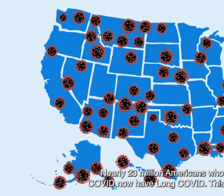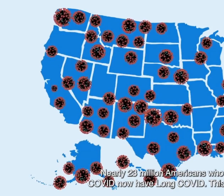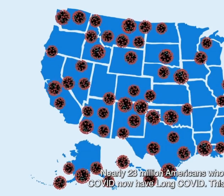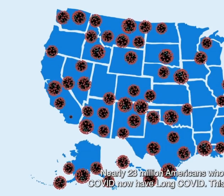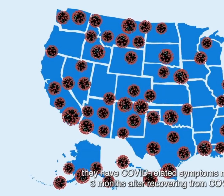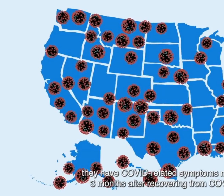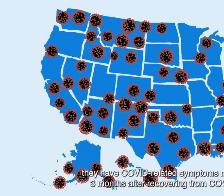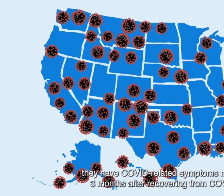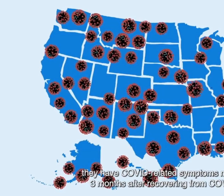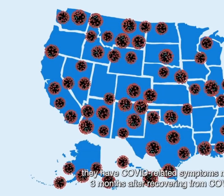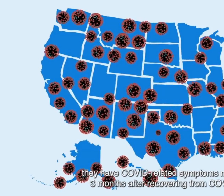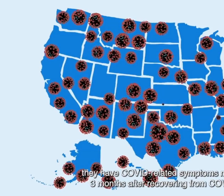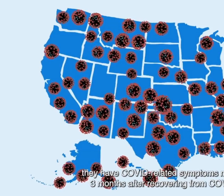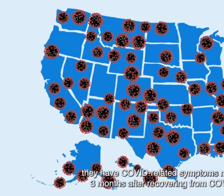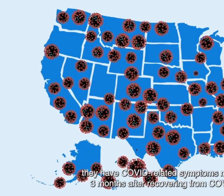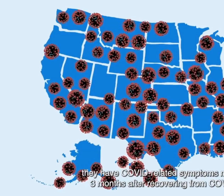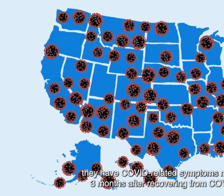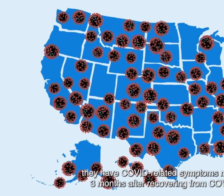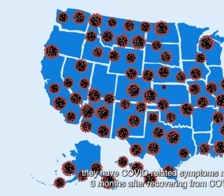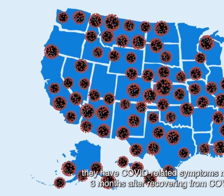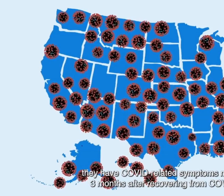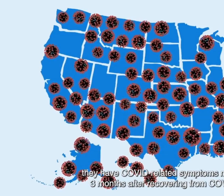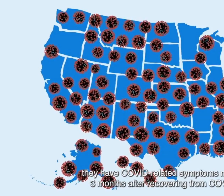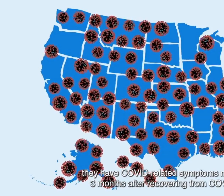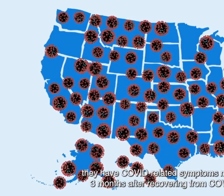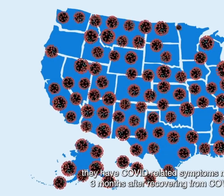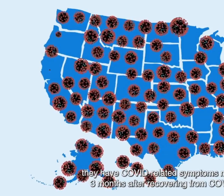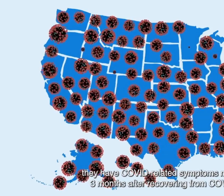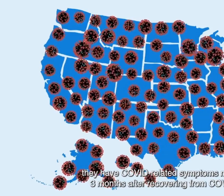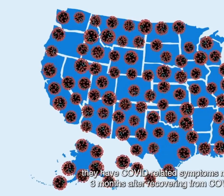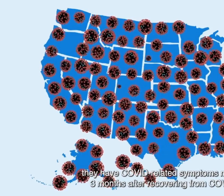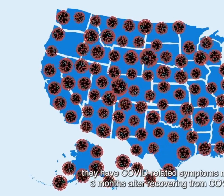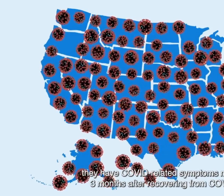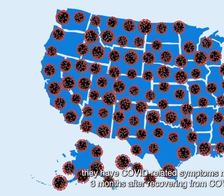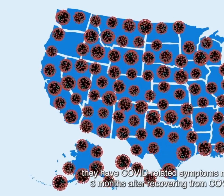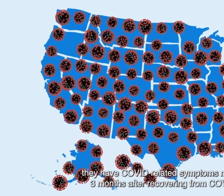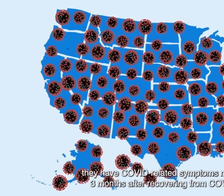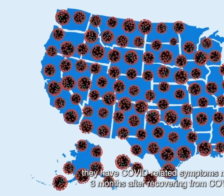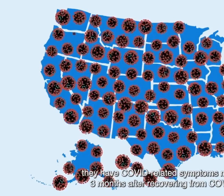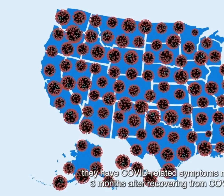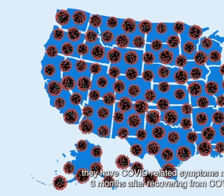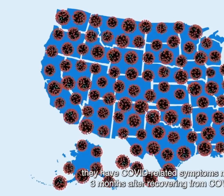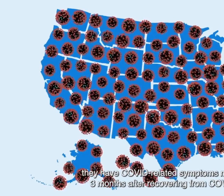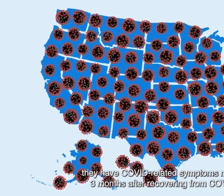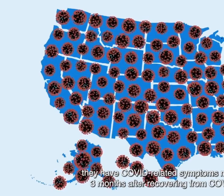This means they have Covid related symptoms more than three months after recovering from Covid 19.